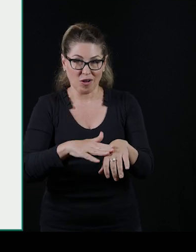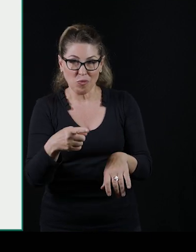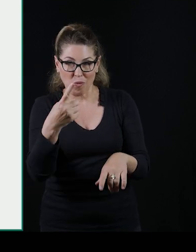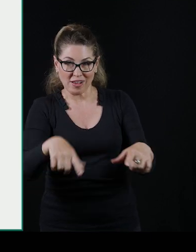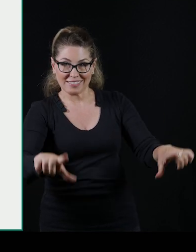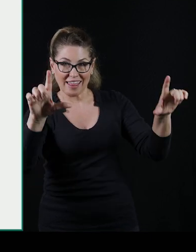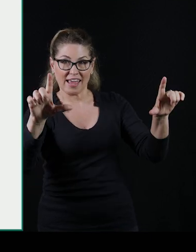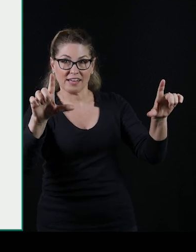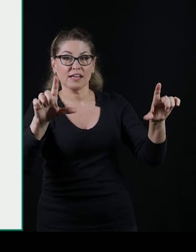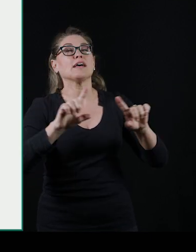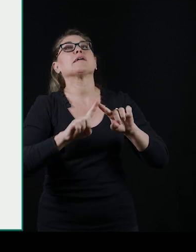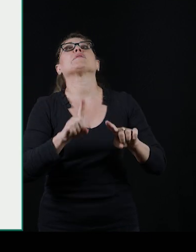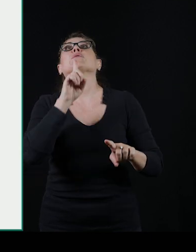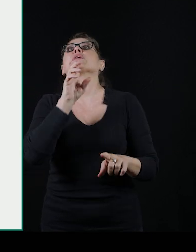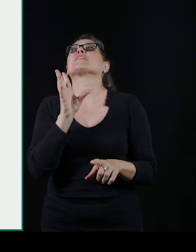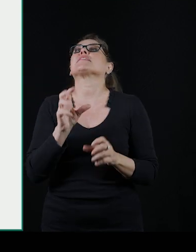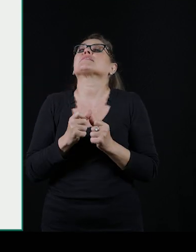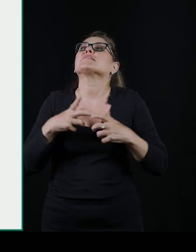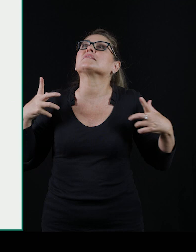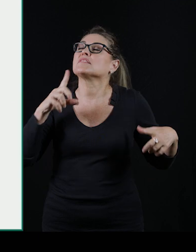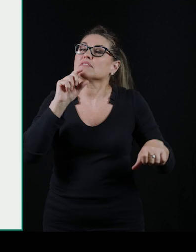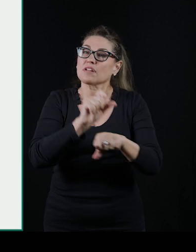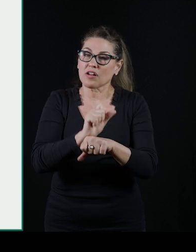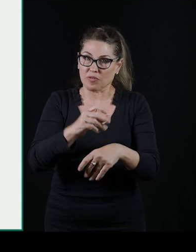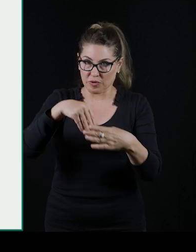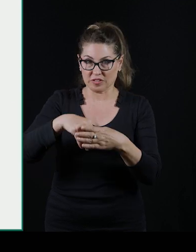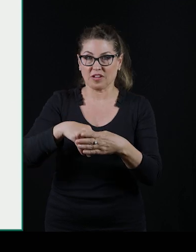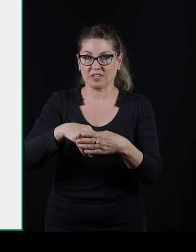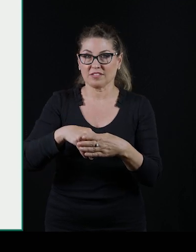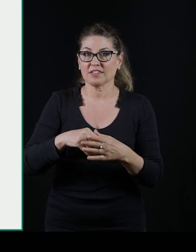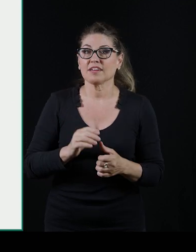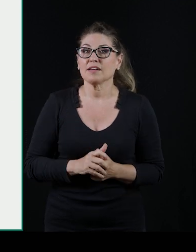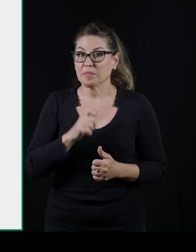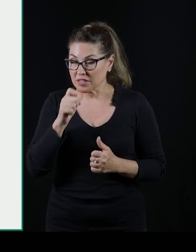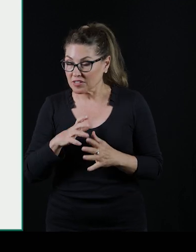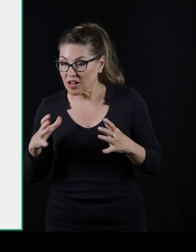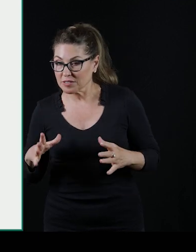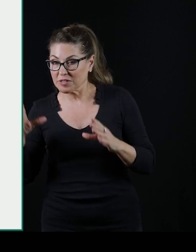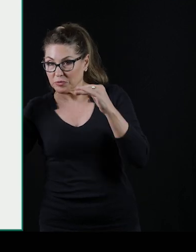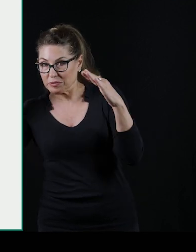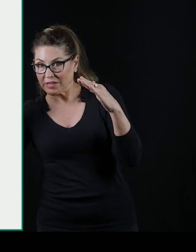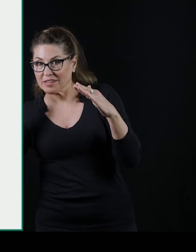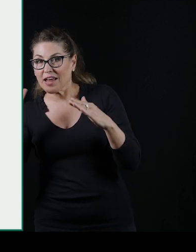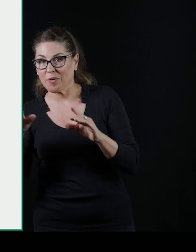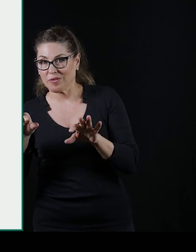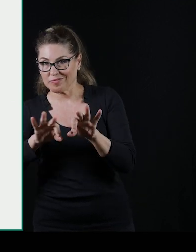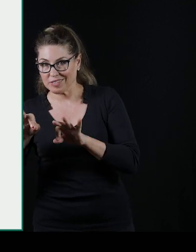it actually represented a tremendous amount of work and didn't always work as we expected which we'll actually touch on later.